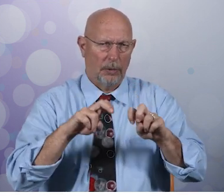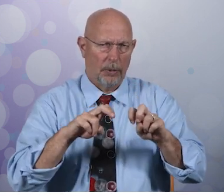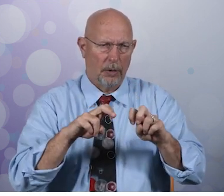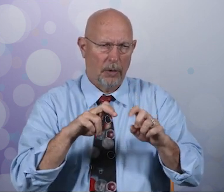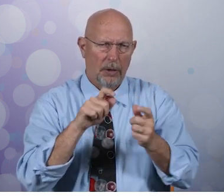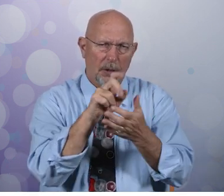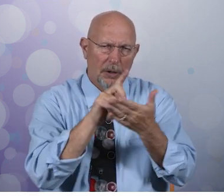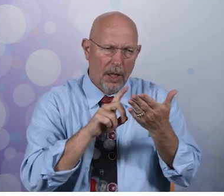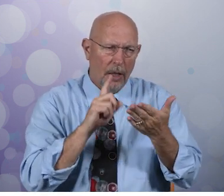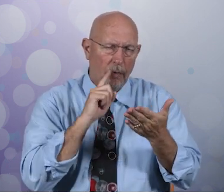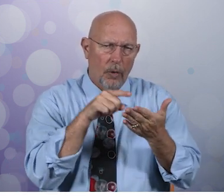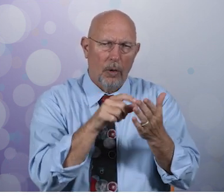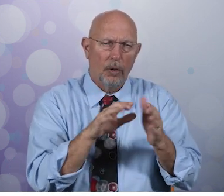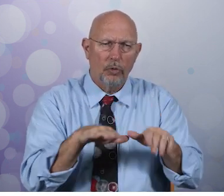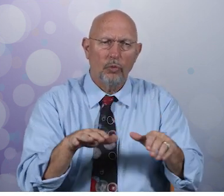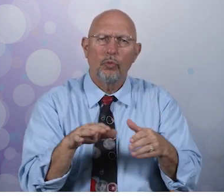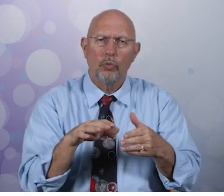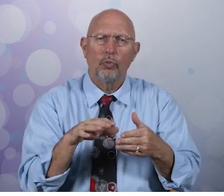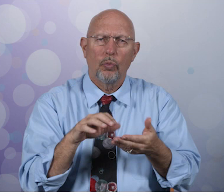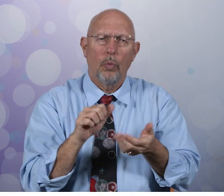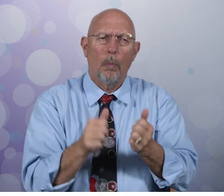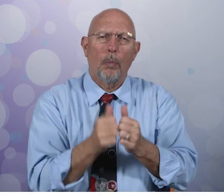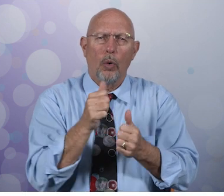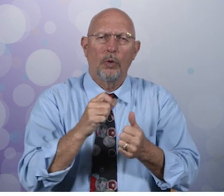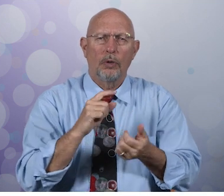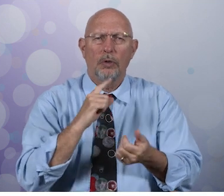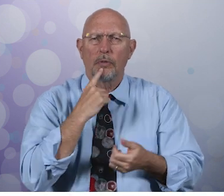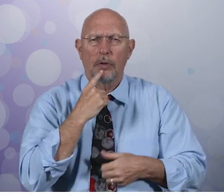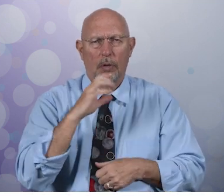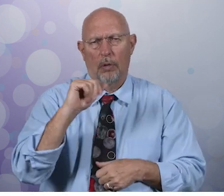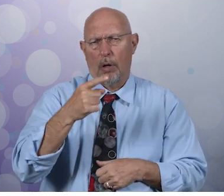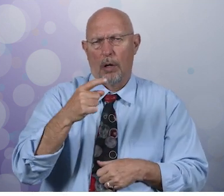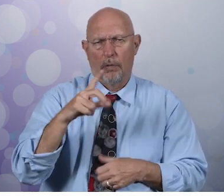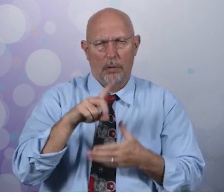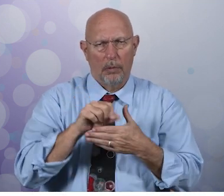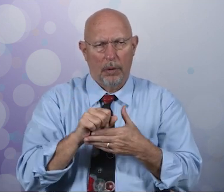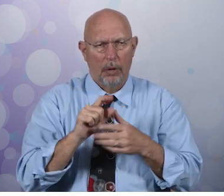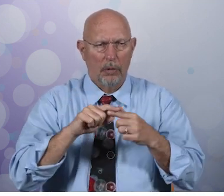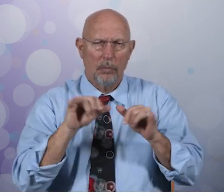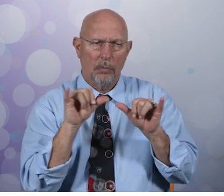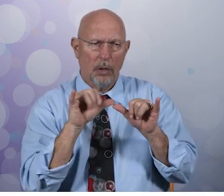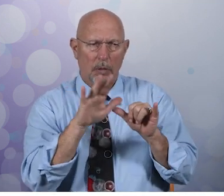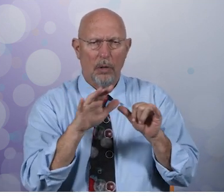significant cognitive disabilities to demonstrate their knowledge and skills.